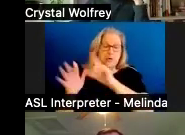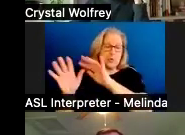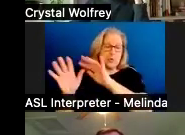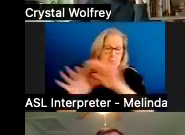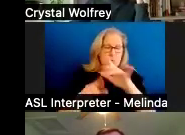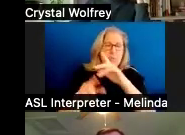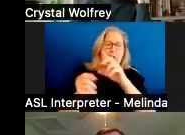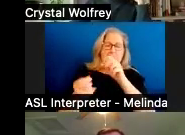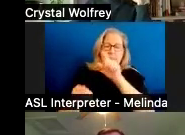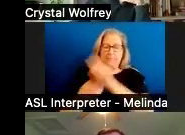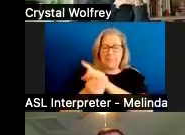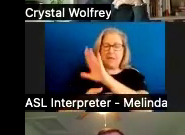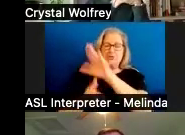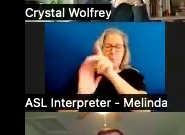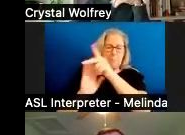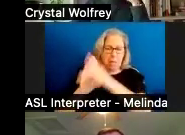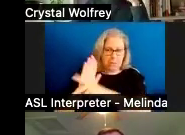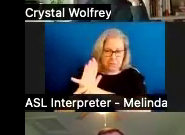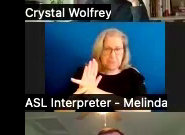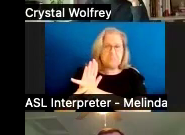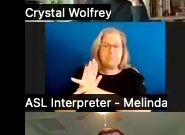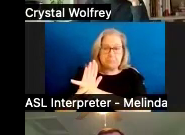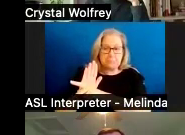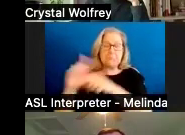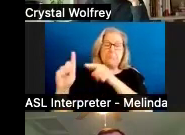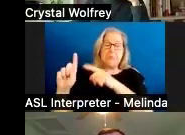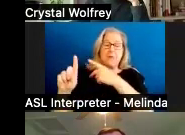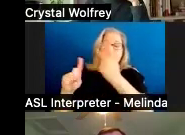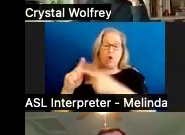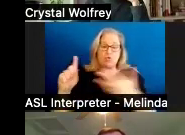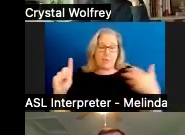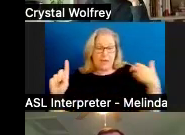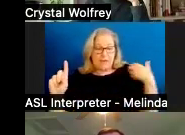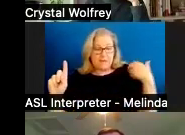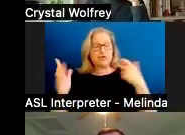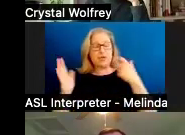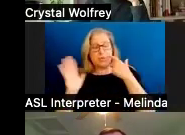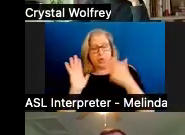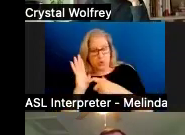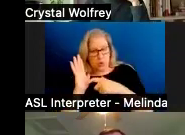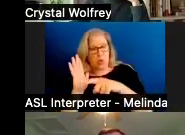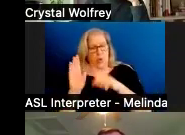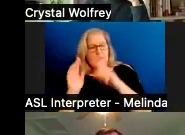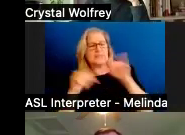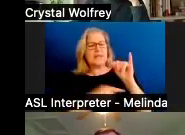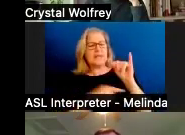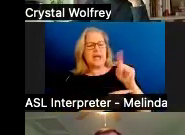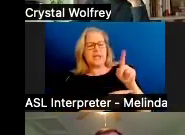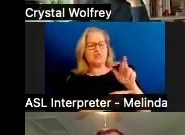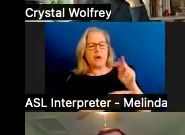or center's funding policy. The NIH Program Official and Grants Manager note that there is an intramural involvement.